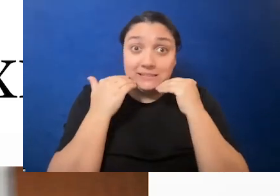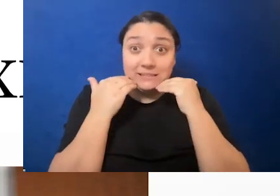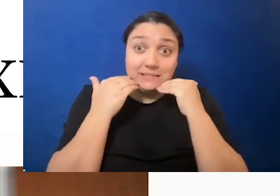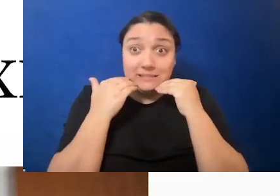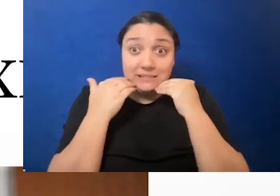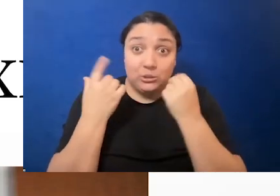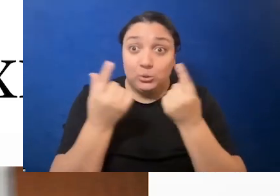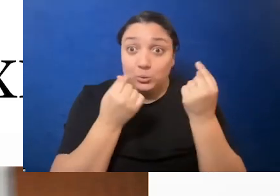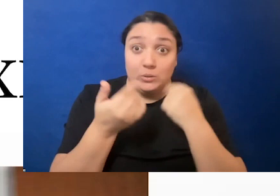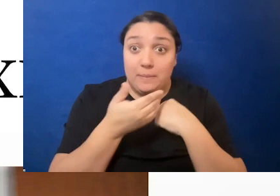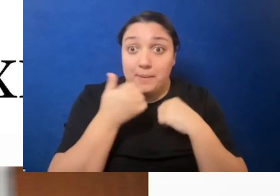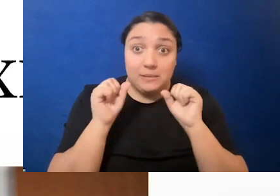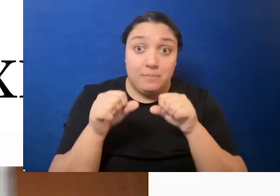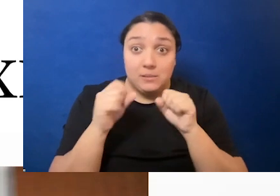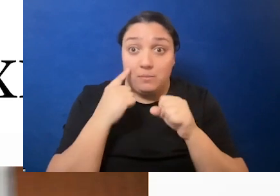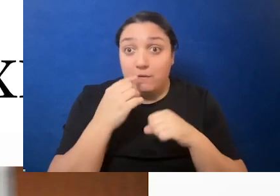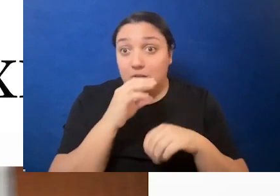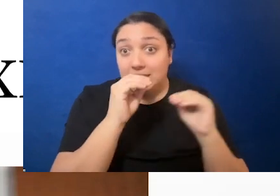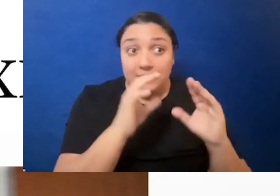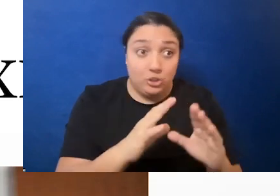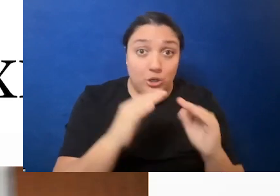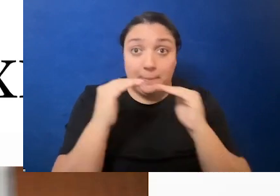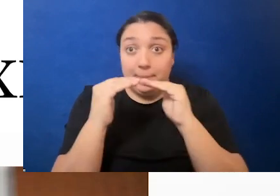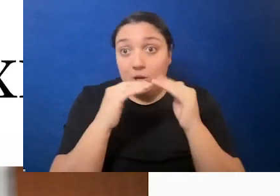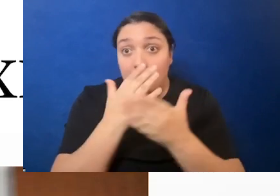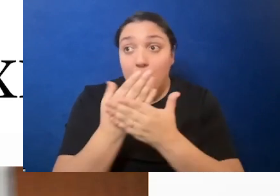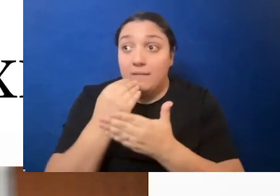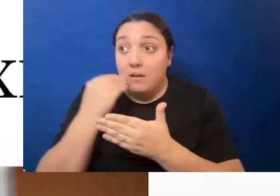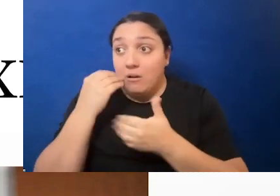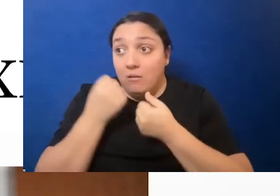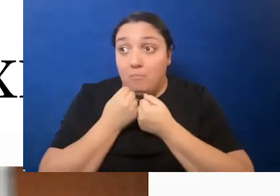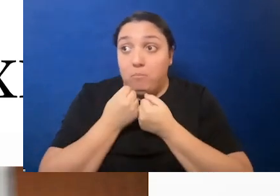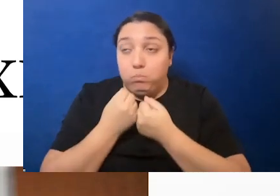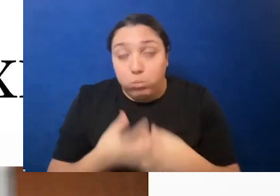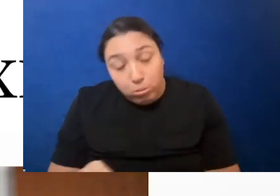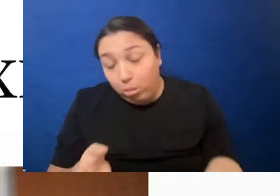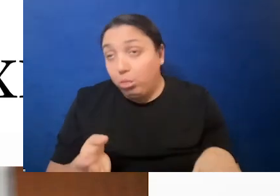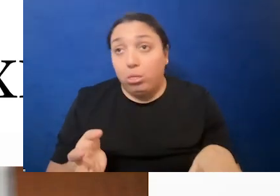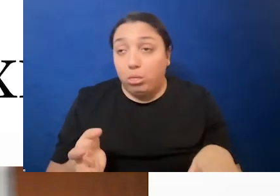THROUGHOUT THE DAY AND THEN THEY COME HOME AND FALL APART. THAT IS BECAUSE HOME IS